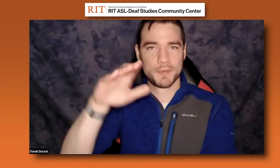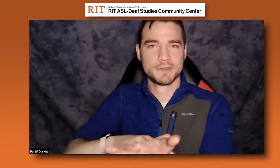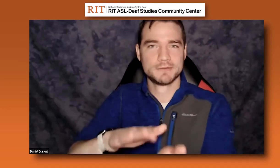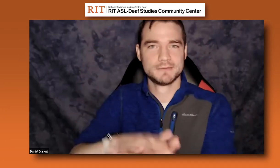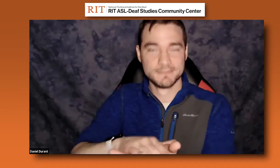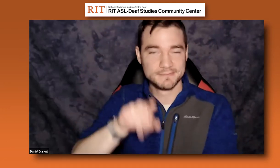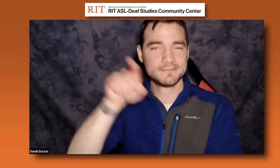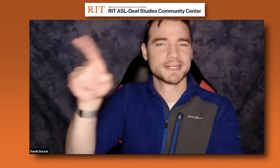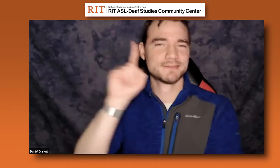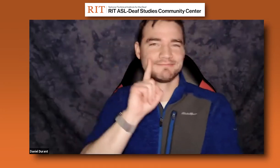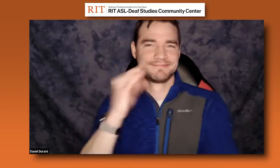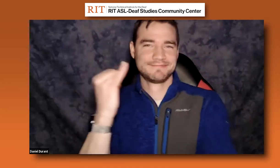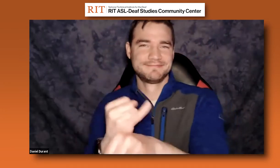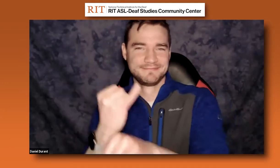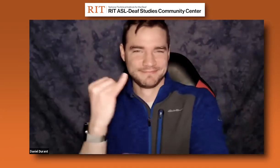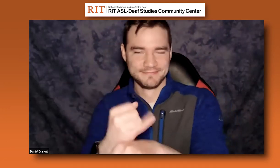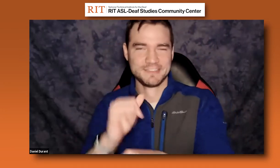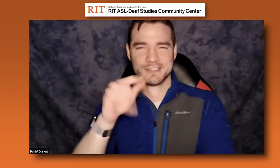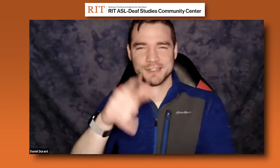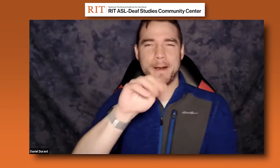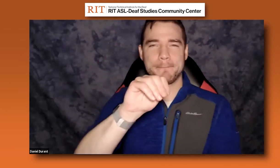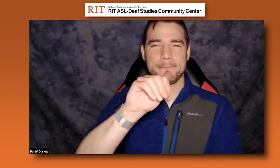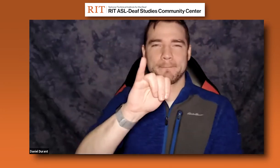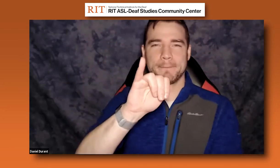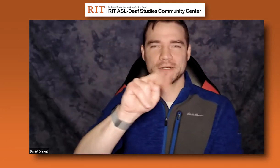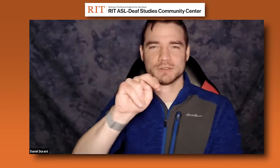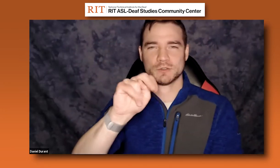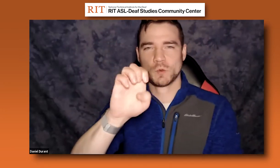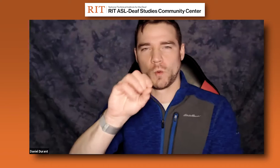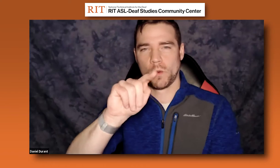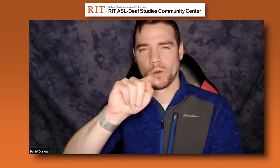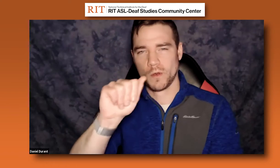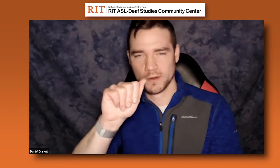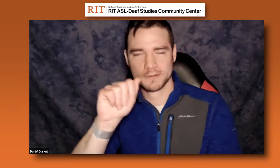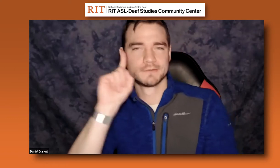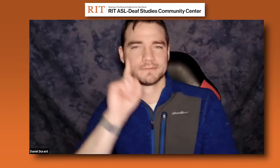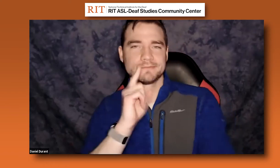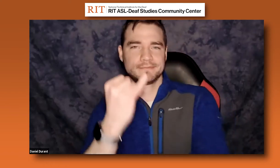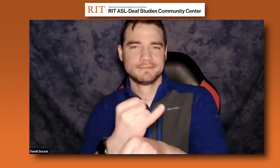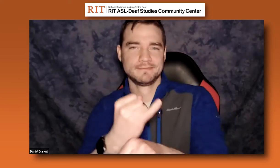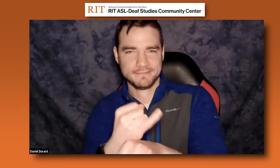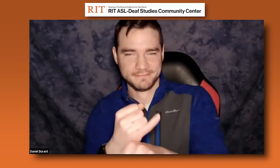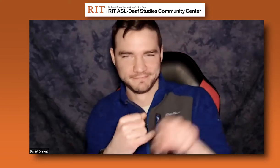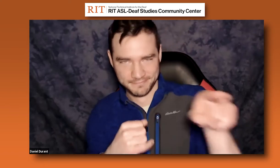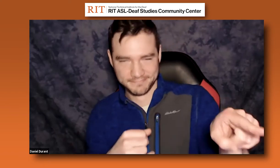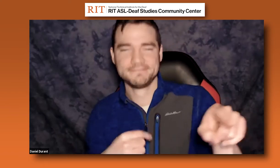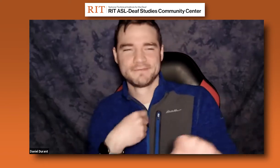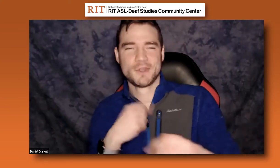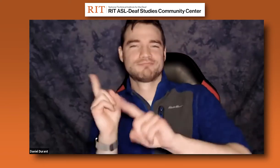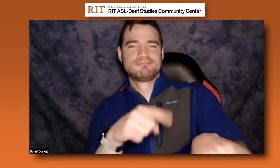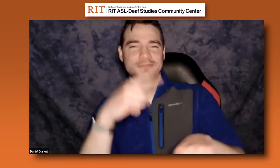would go to that summer camp. Again, it was in Minnesota, and there was a Deaf school